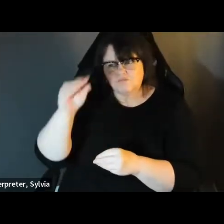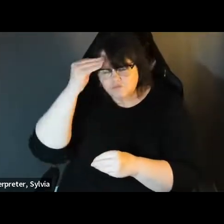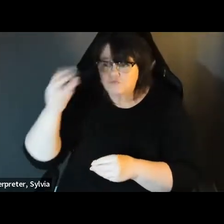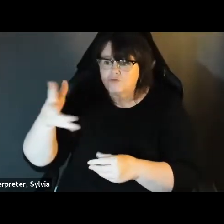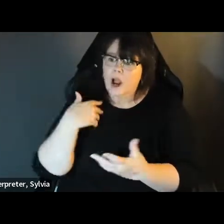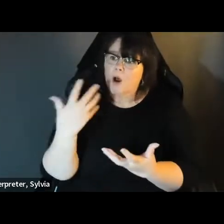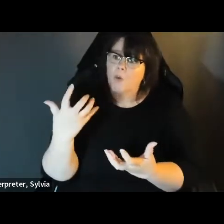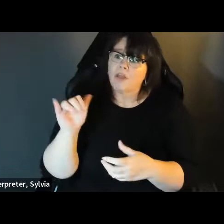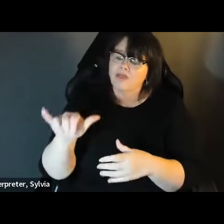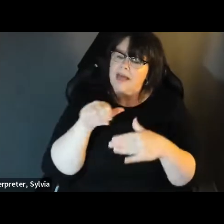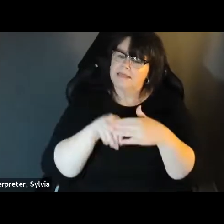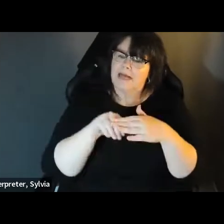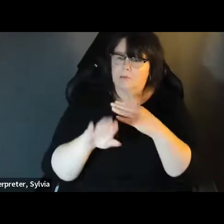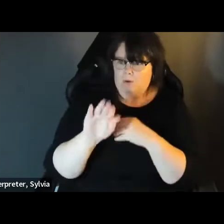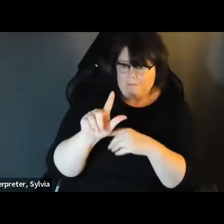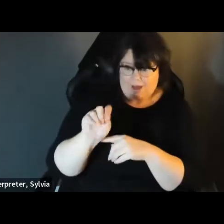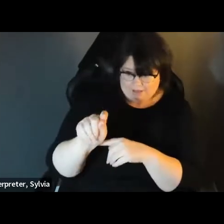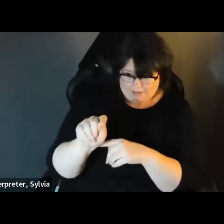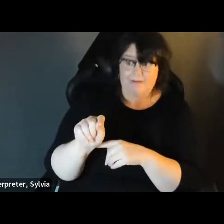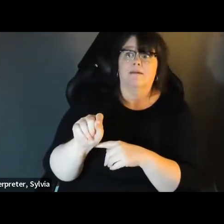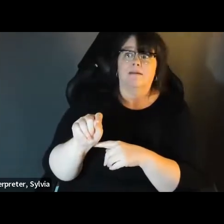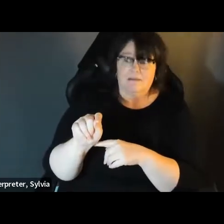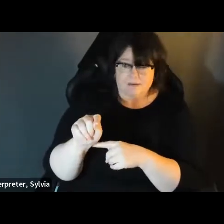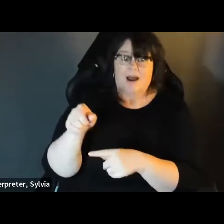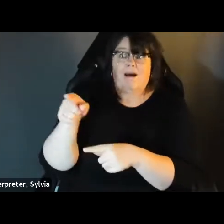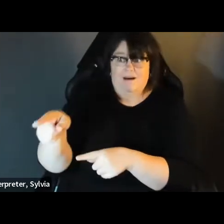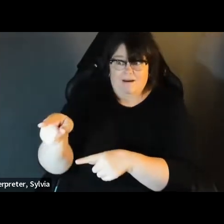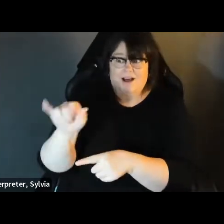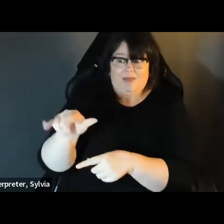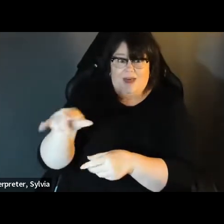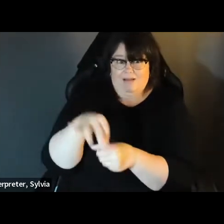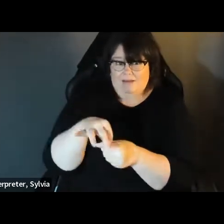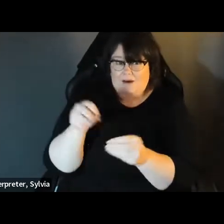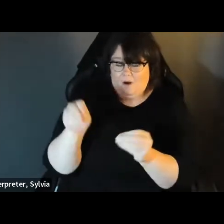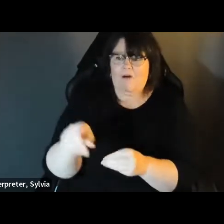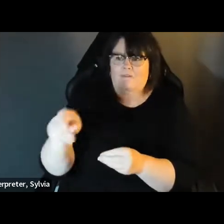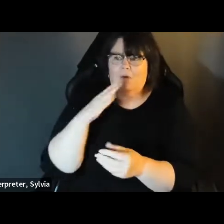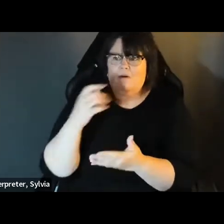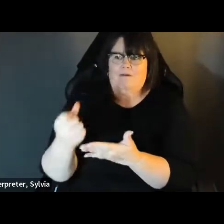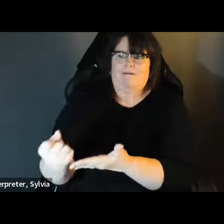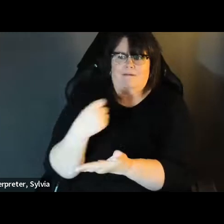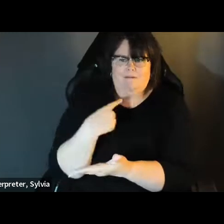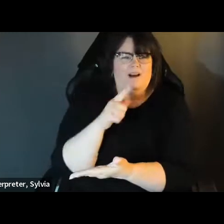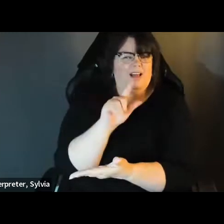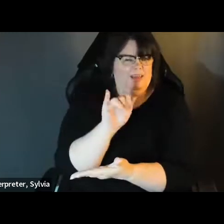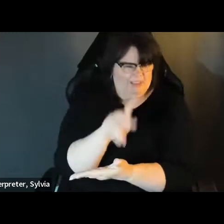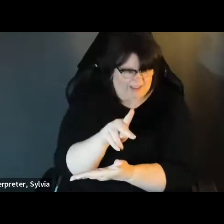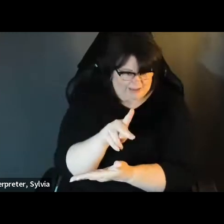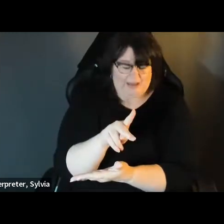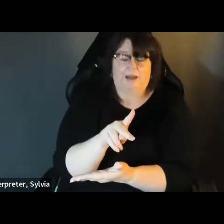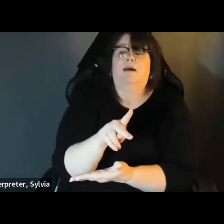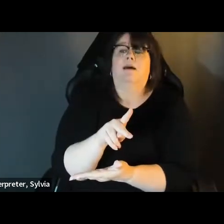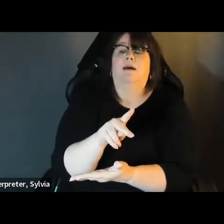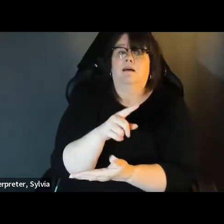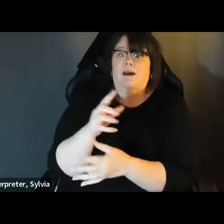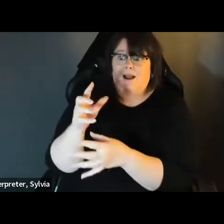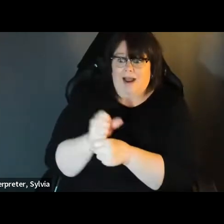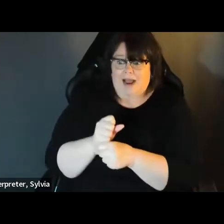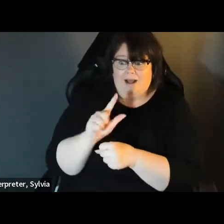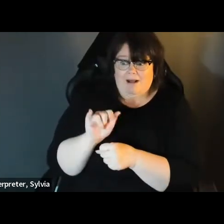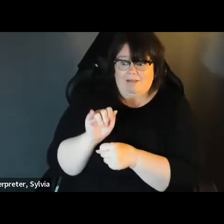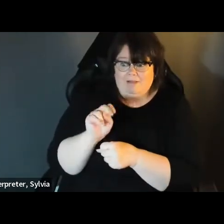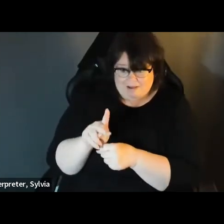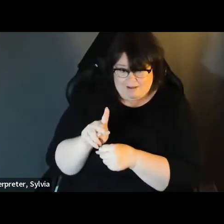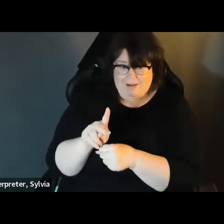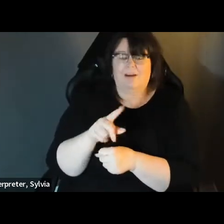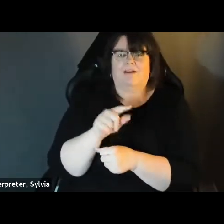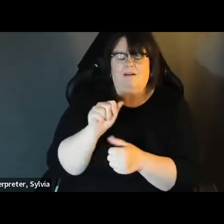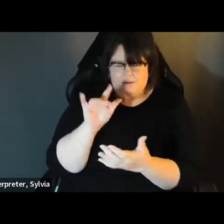Then the the elections off it sends that person the link that they can go and download the accessible bell accessible ballot and fill it out.